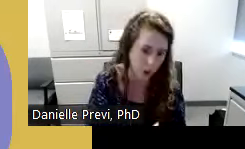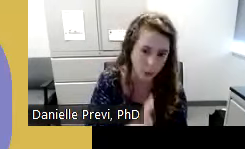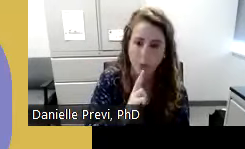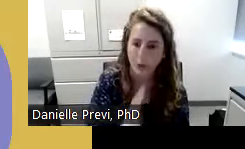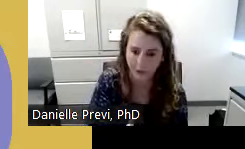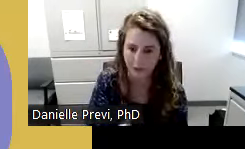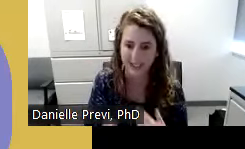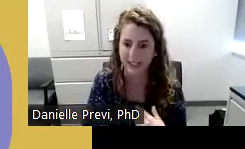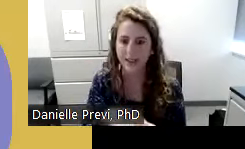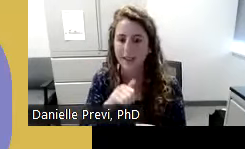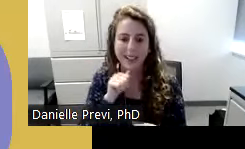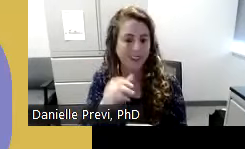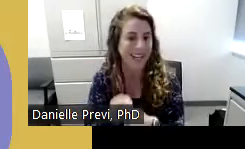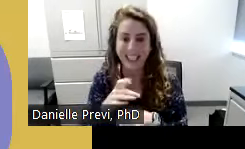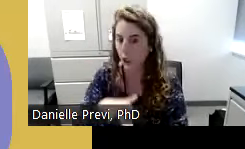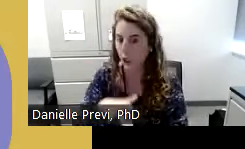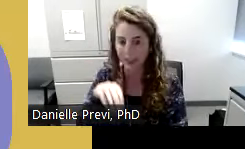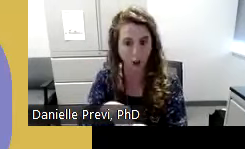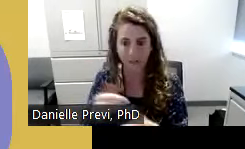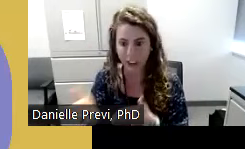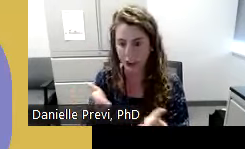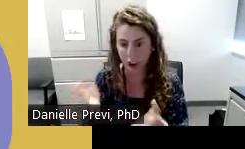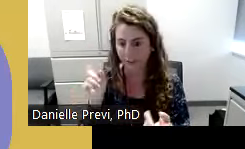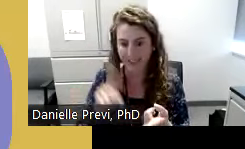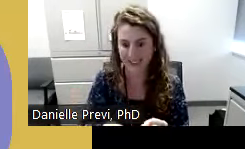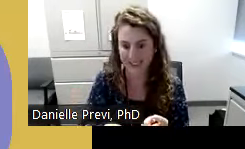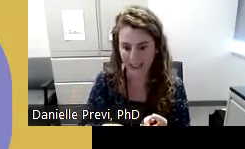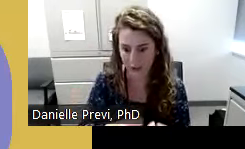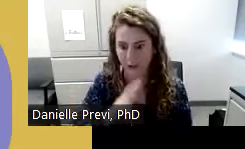were not often diagnosed until the ages of two or three with a hearing difference and early